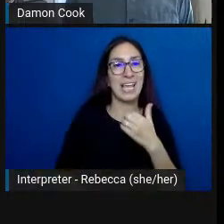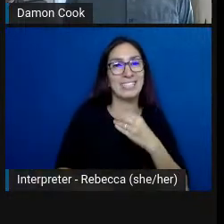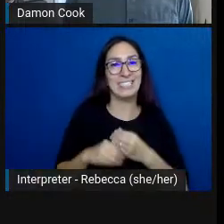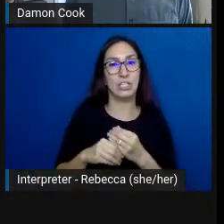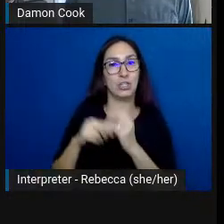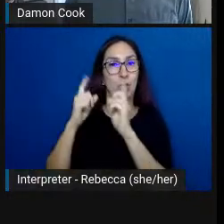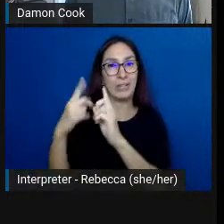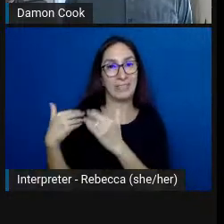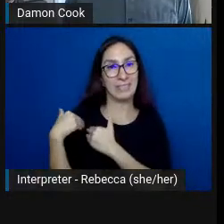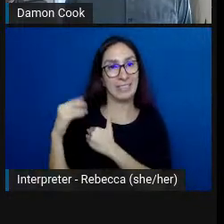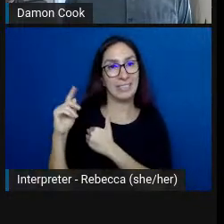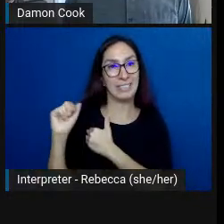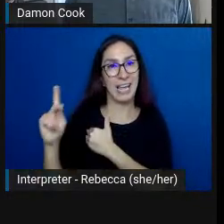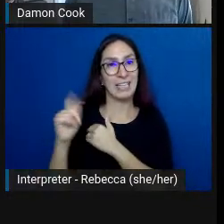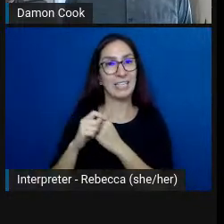Set focus of